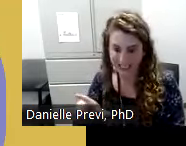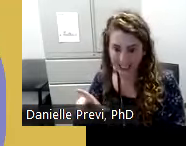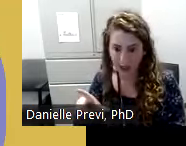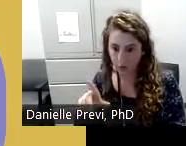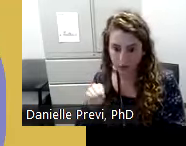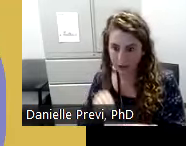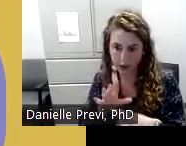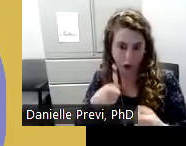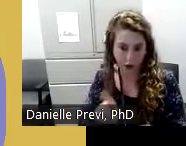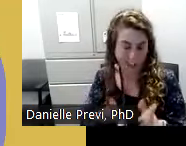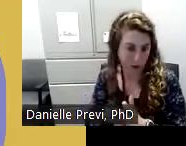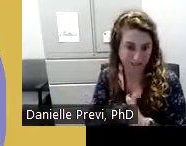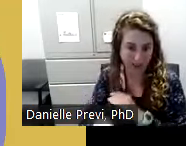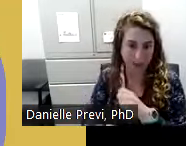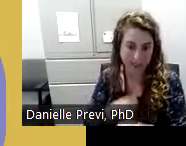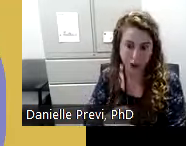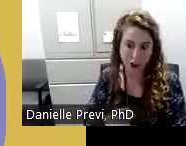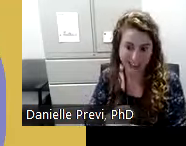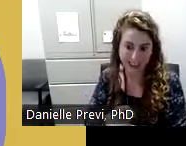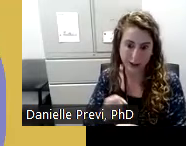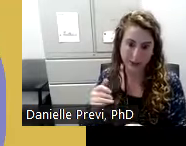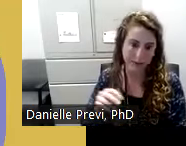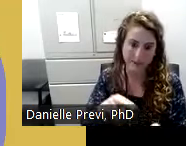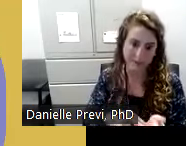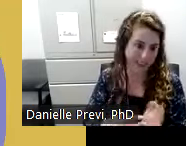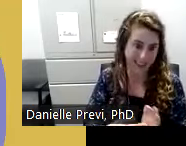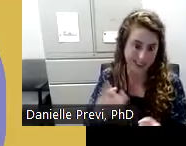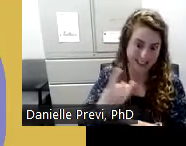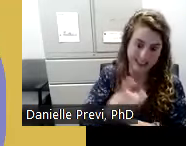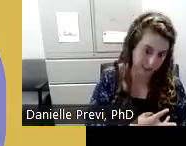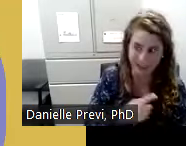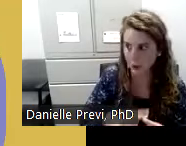and not using as any ASL during those developmental years with their child;